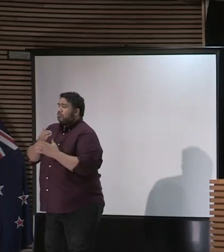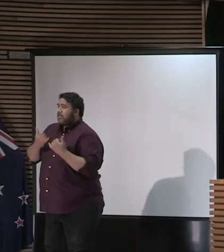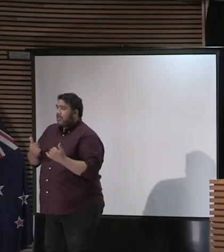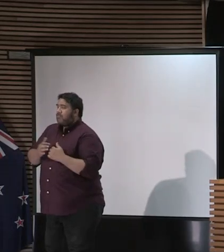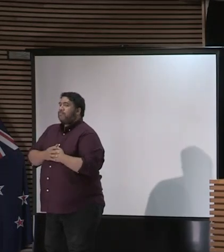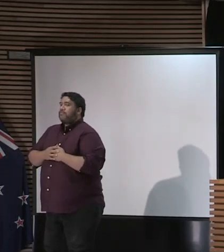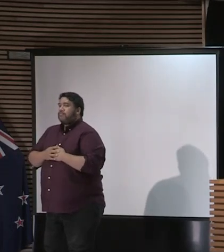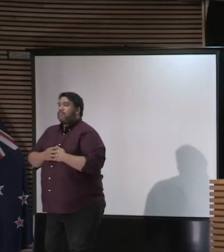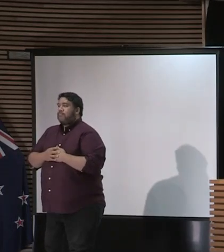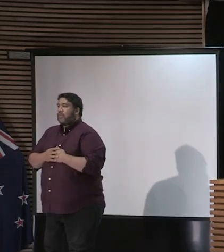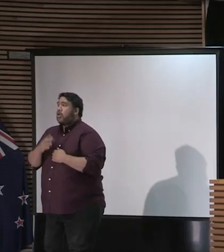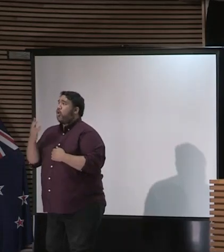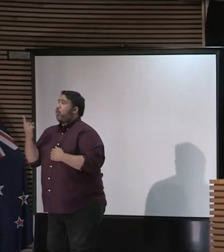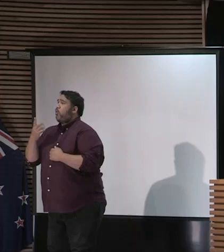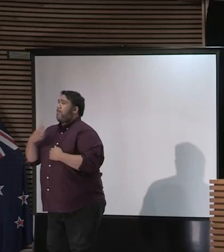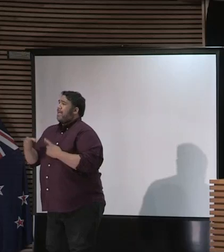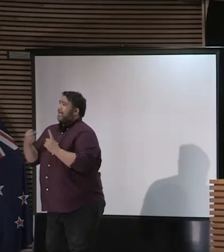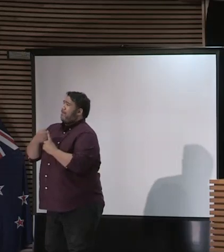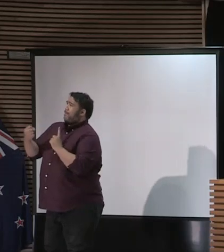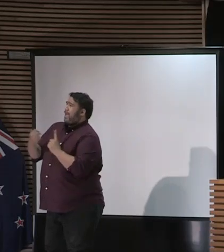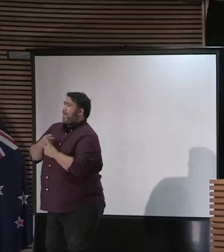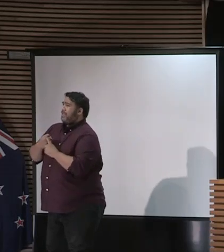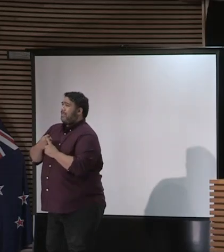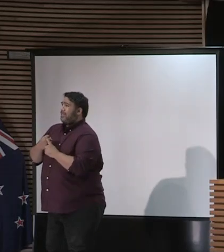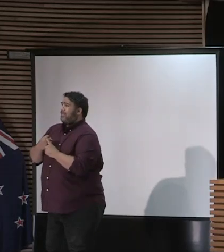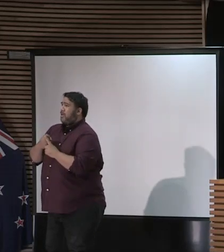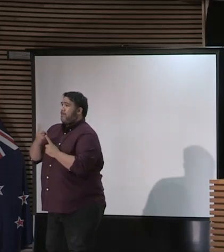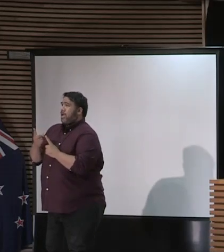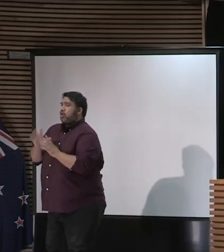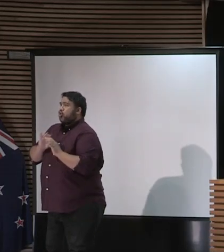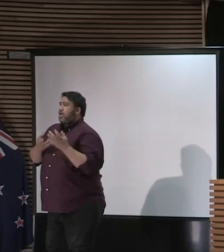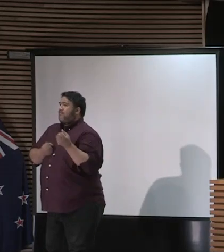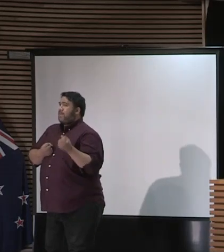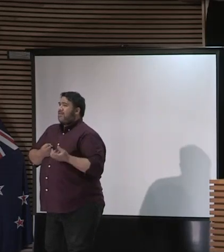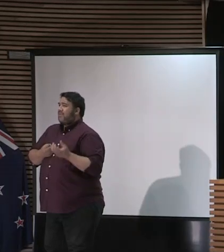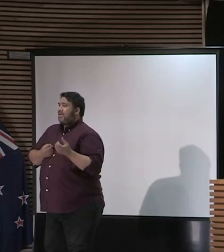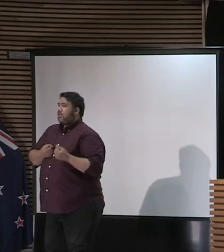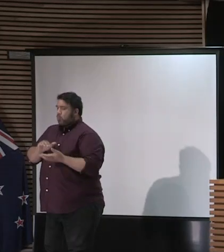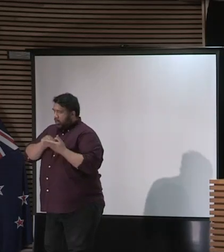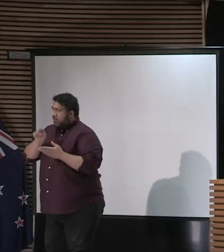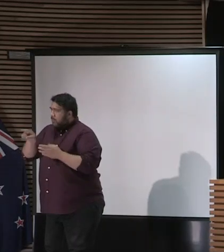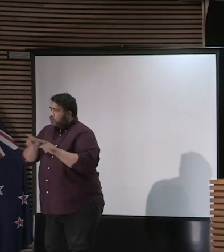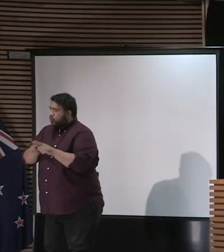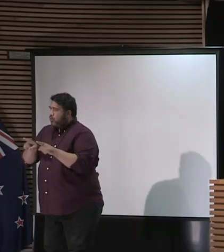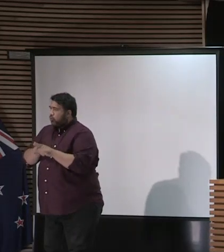need to re-engage quickly with the job market and a specific service for those directly